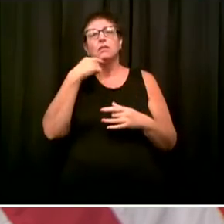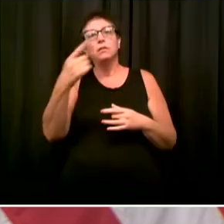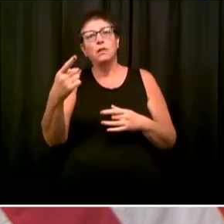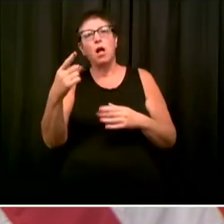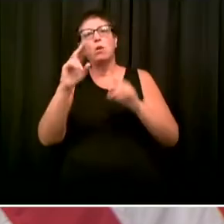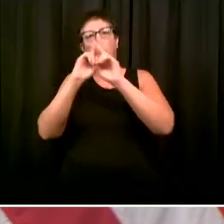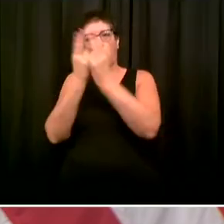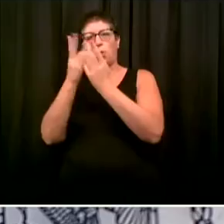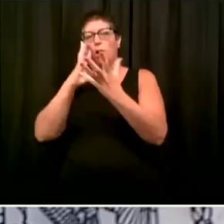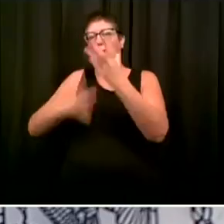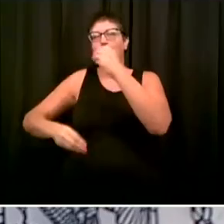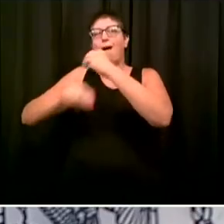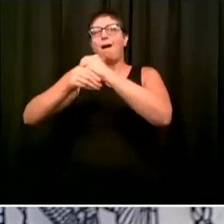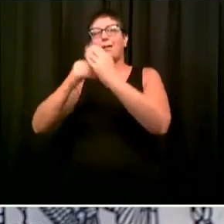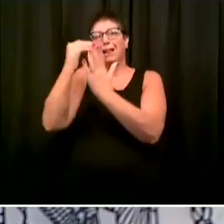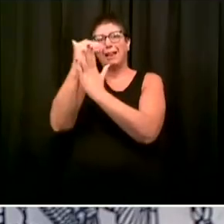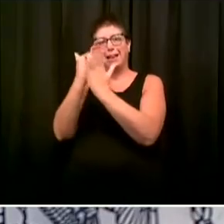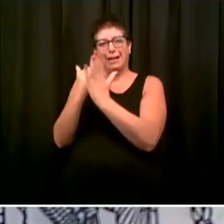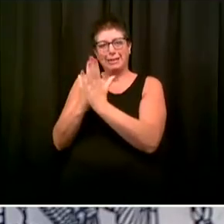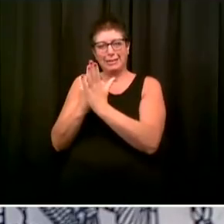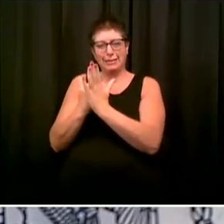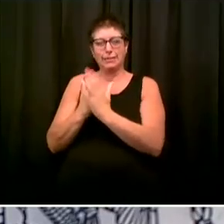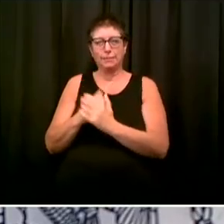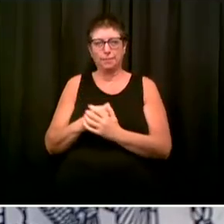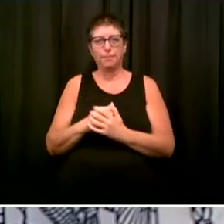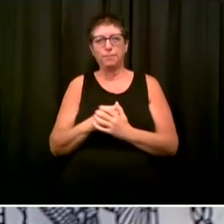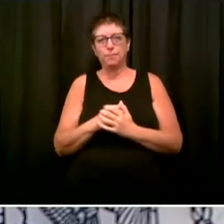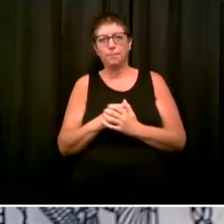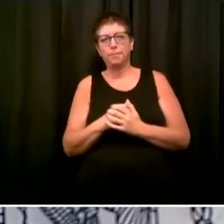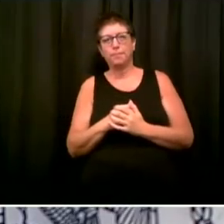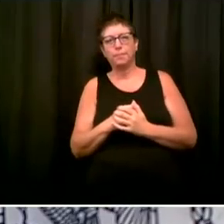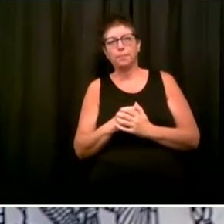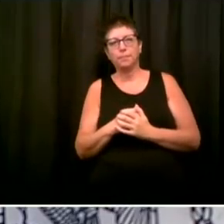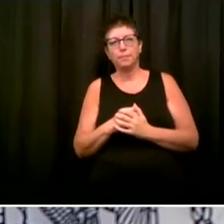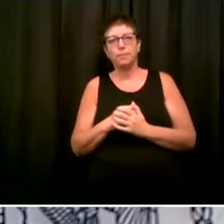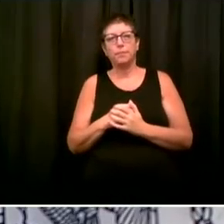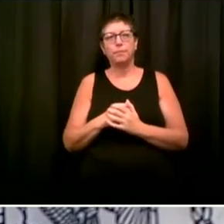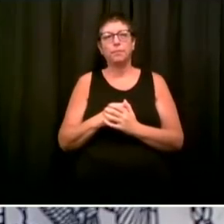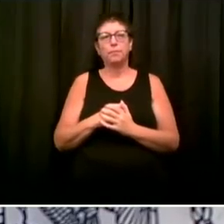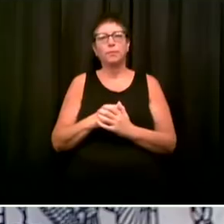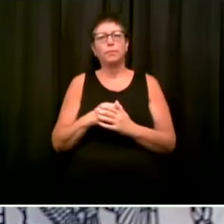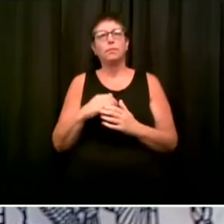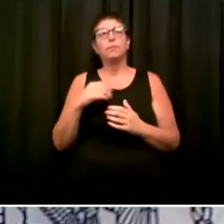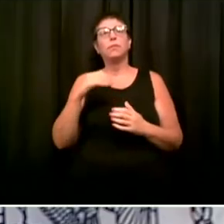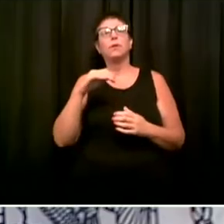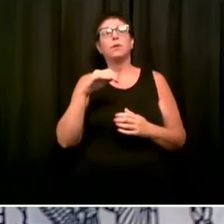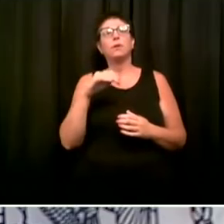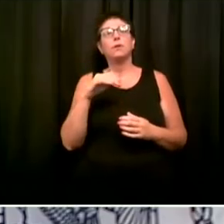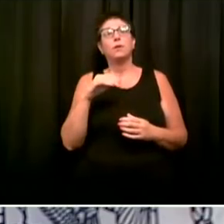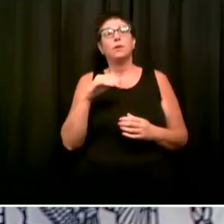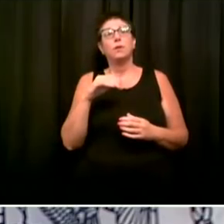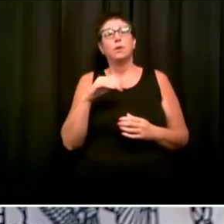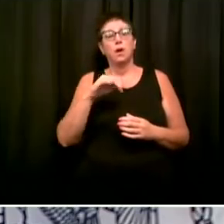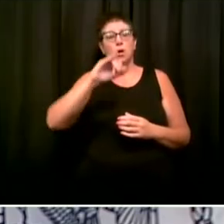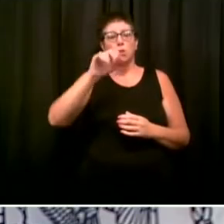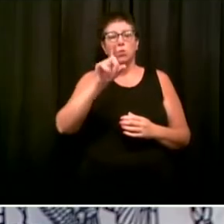TEACHER THAT FEELS THERE IS IMAKE ESUR IT IS